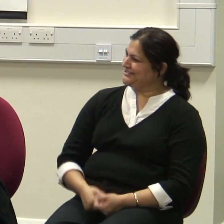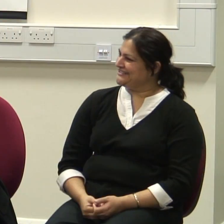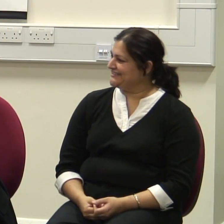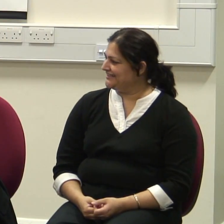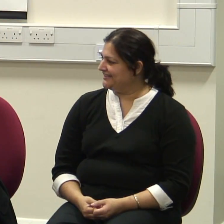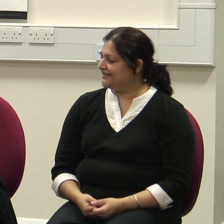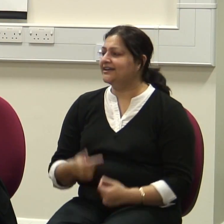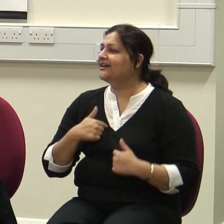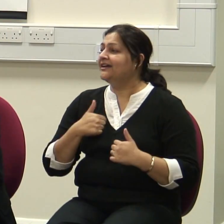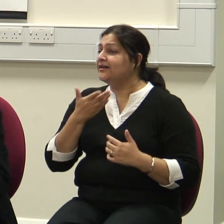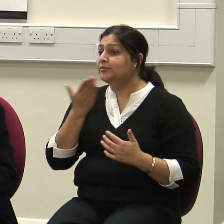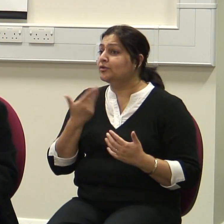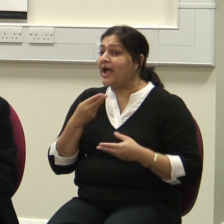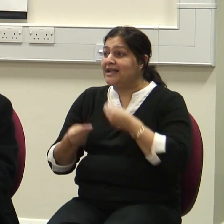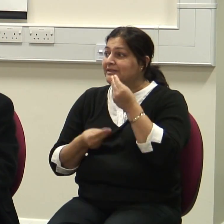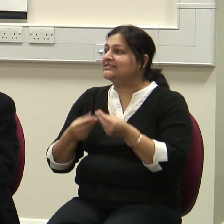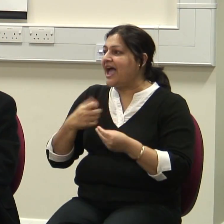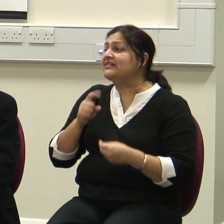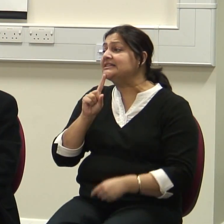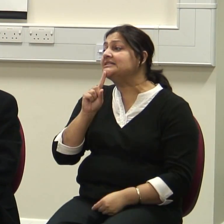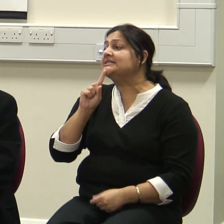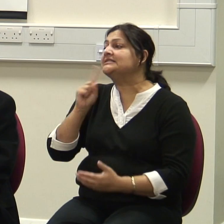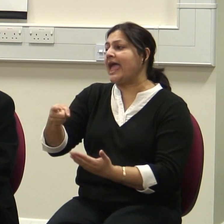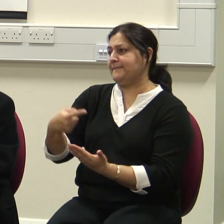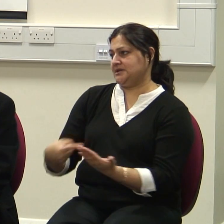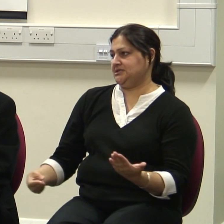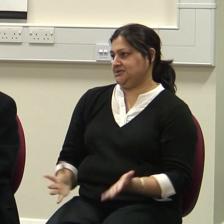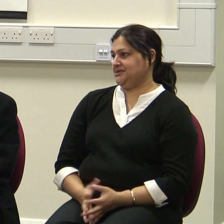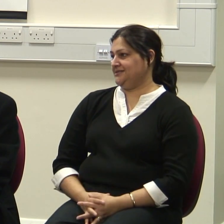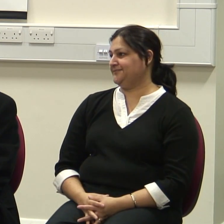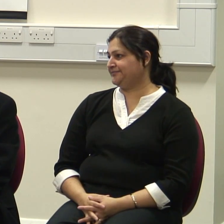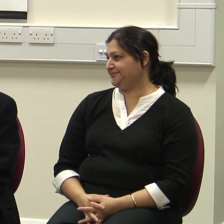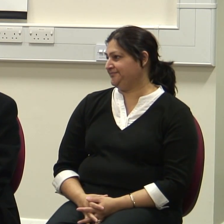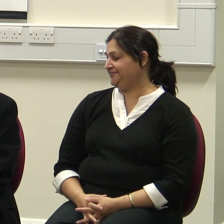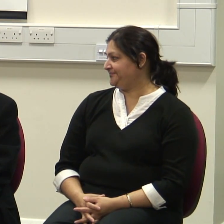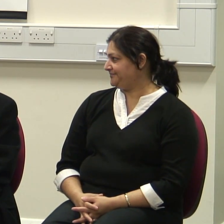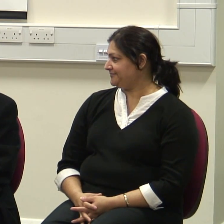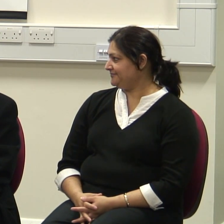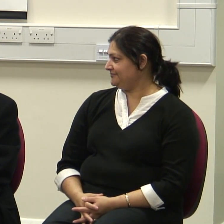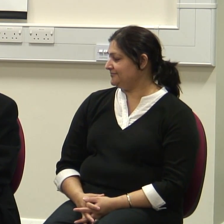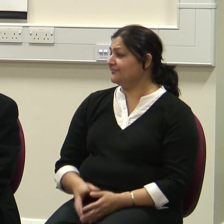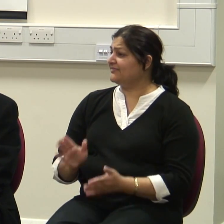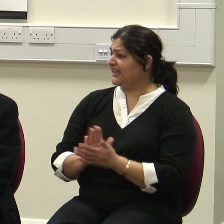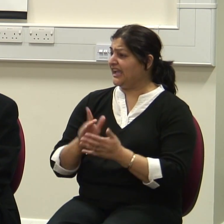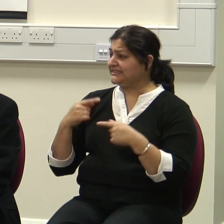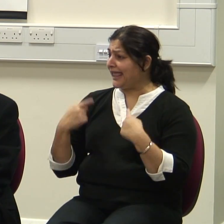I don't have an explanation. I have a statement. Because it’s illegal for the state to lock